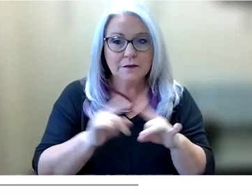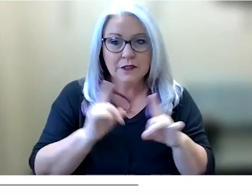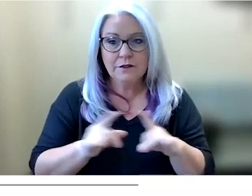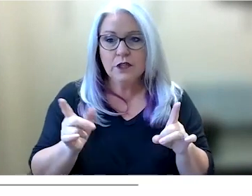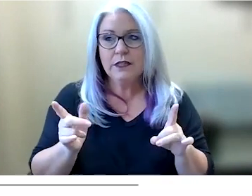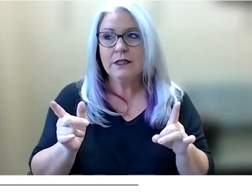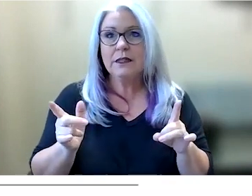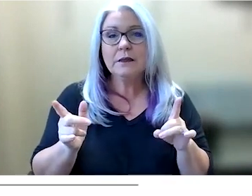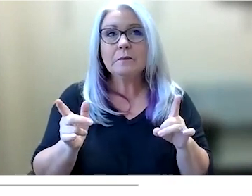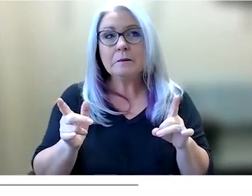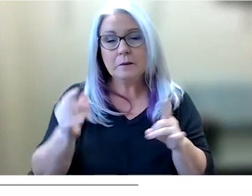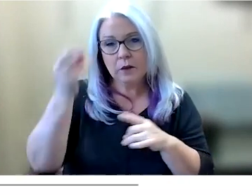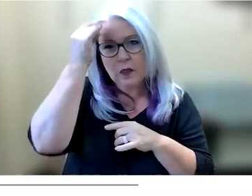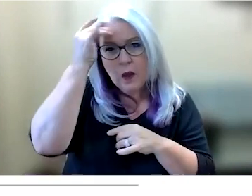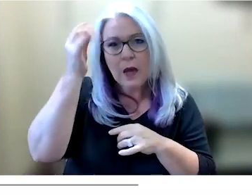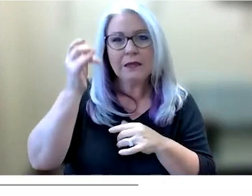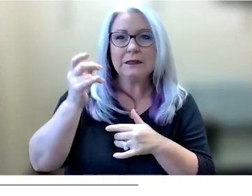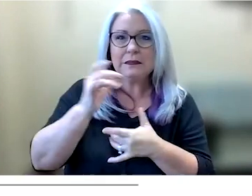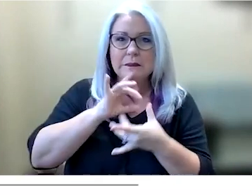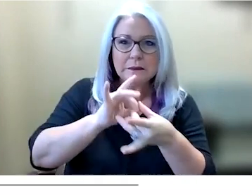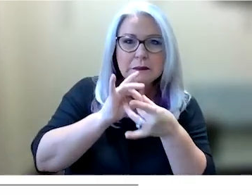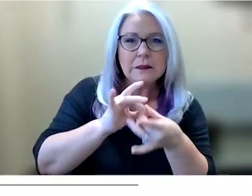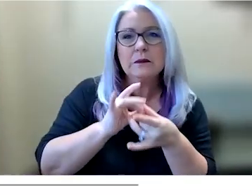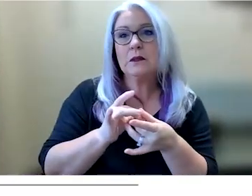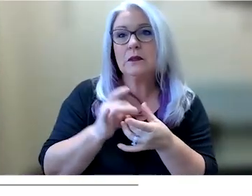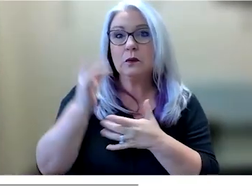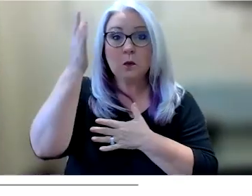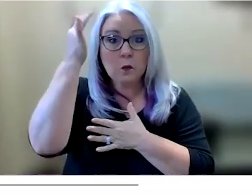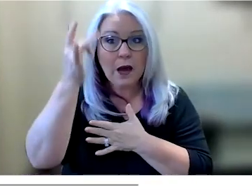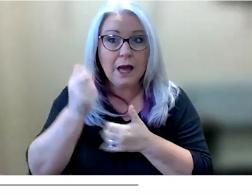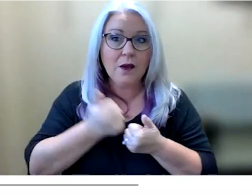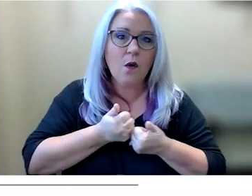different pathologies that could be the cause of these different symptoms.